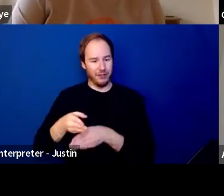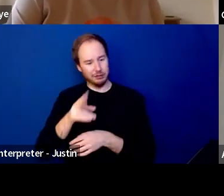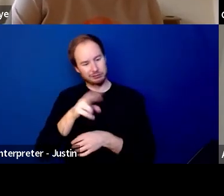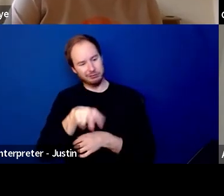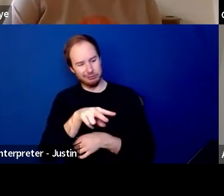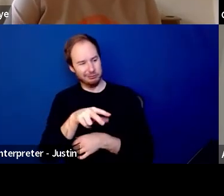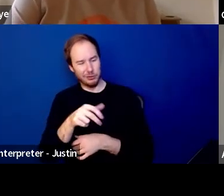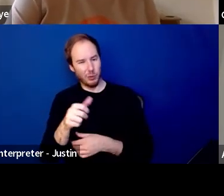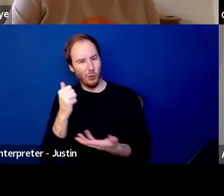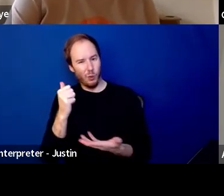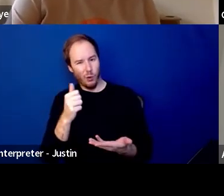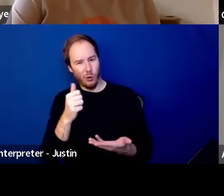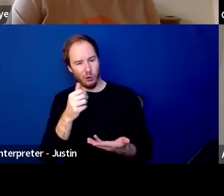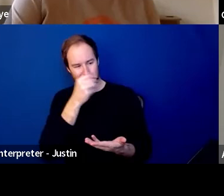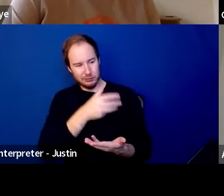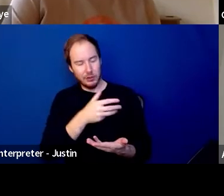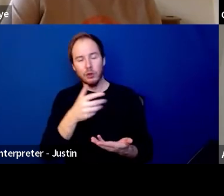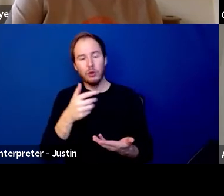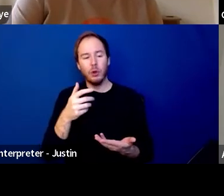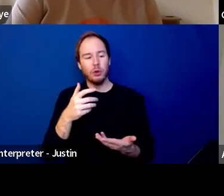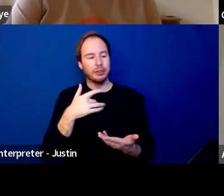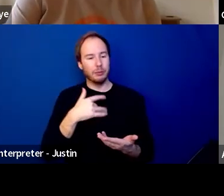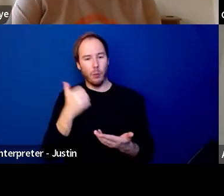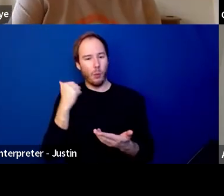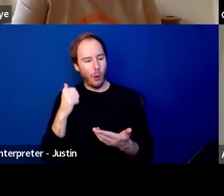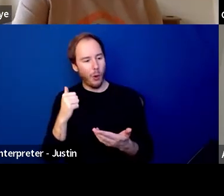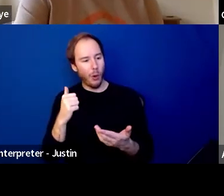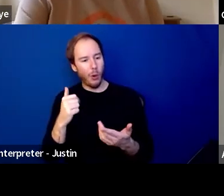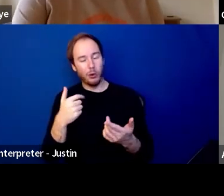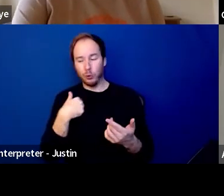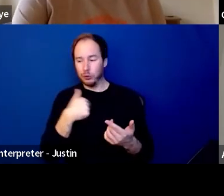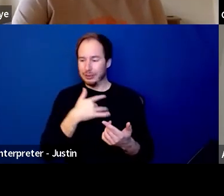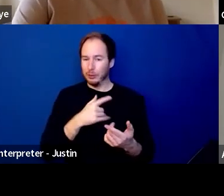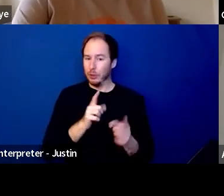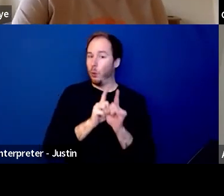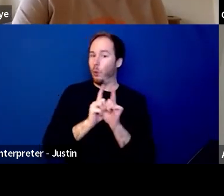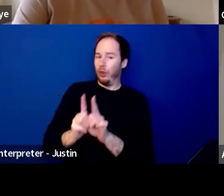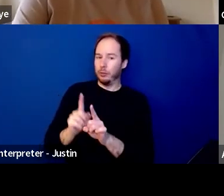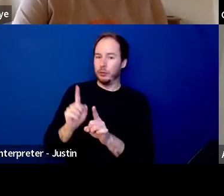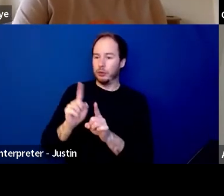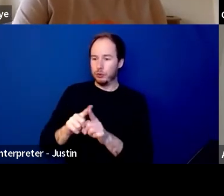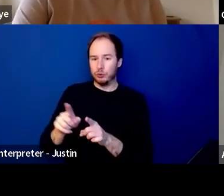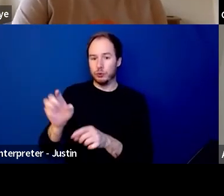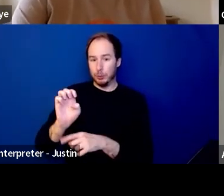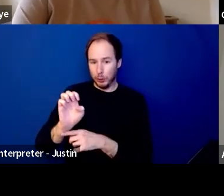without being with them or advocating why they need to be admitted, 'cause maybe not set the usual criteria